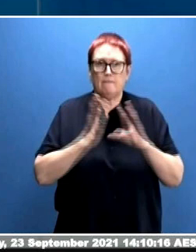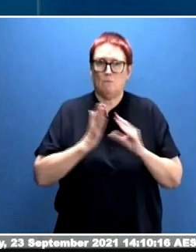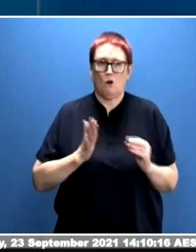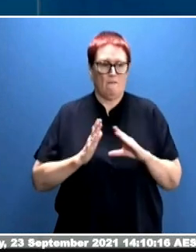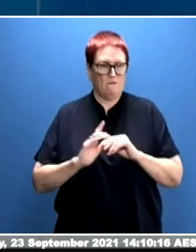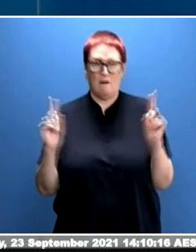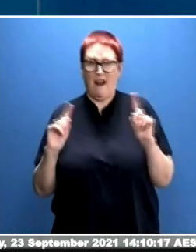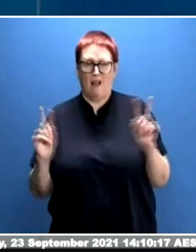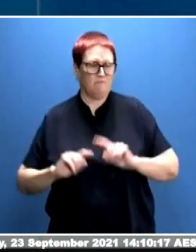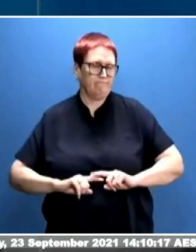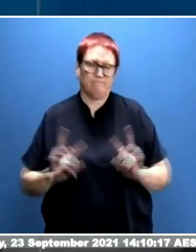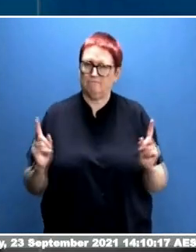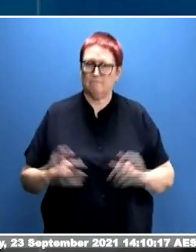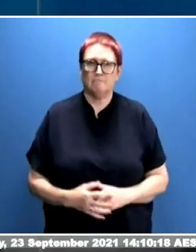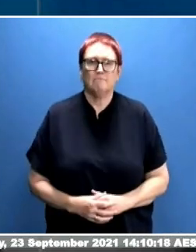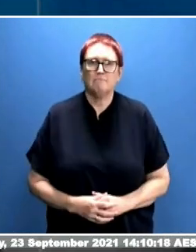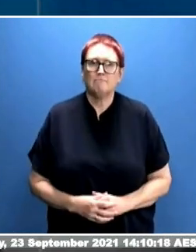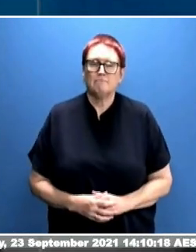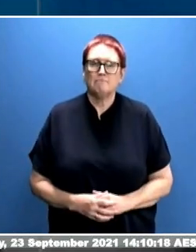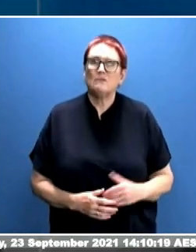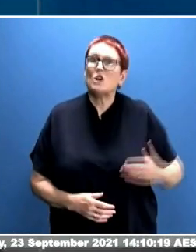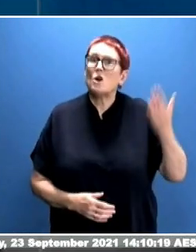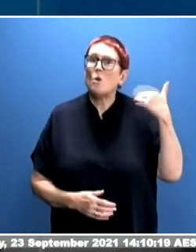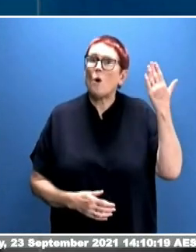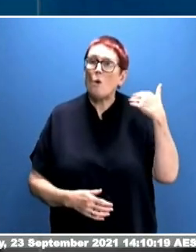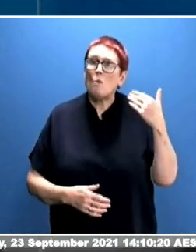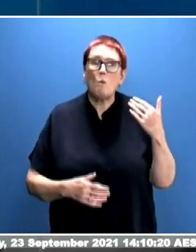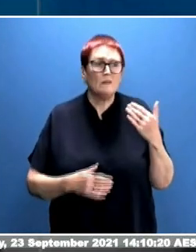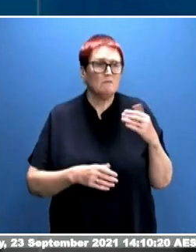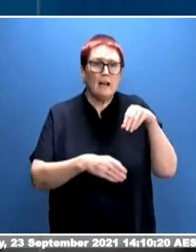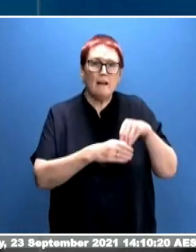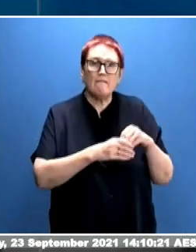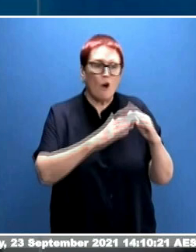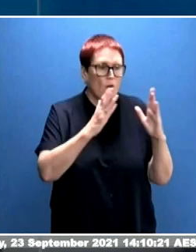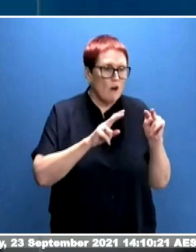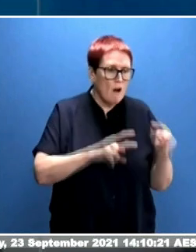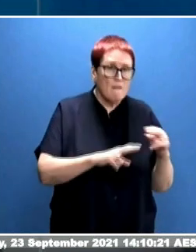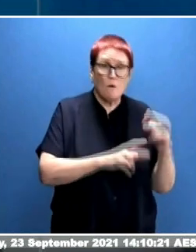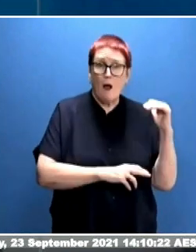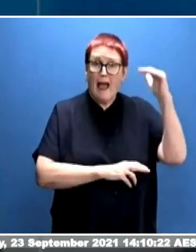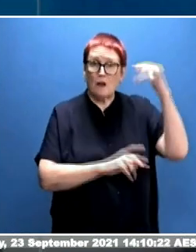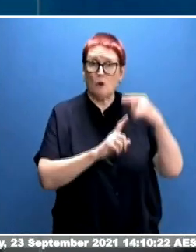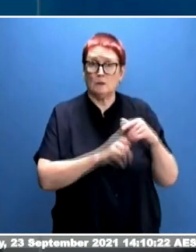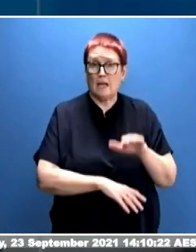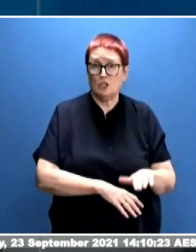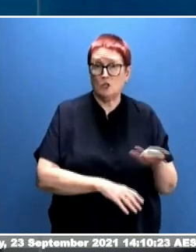It involved Secure Care for adults and children, people with a disabilities,